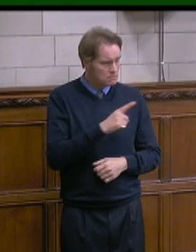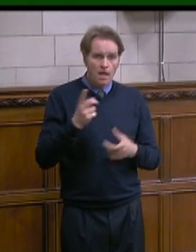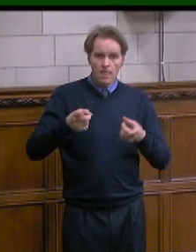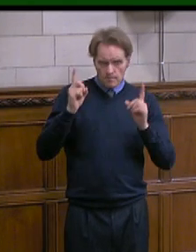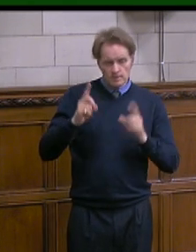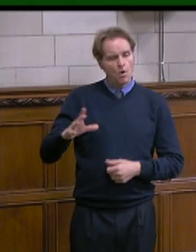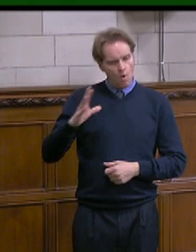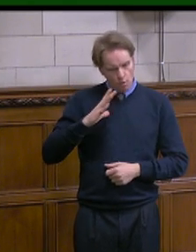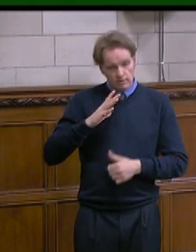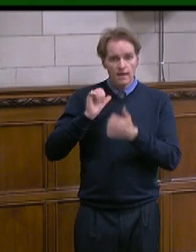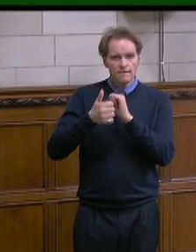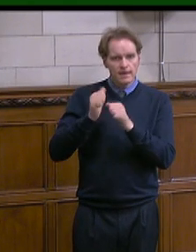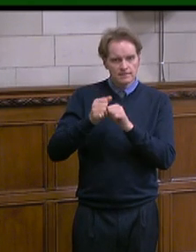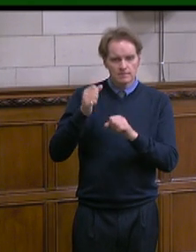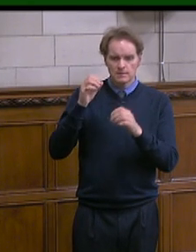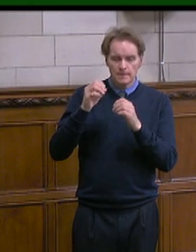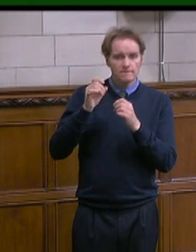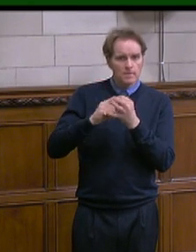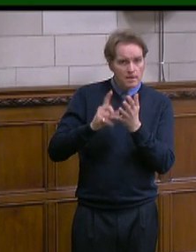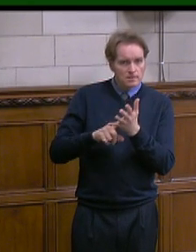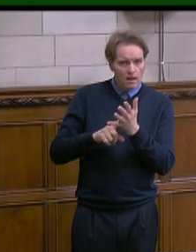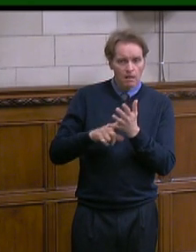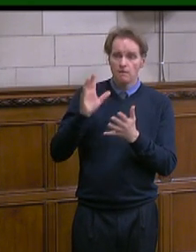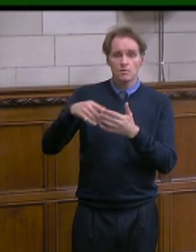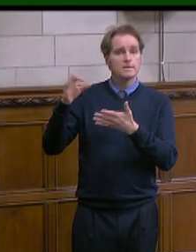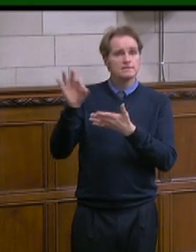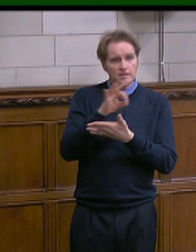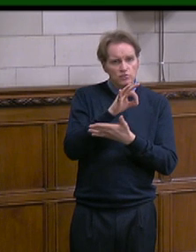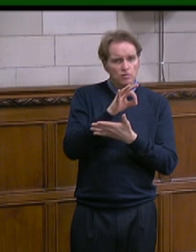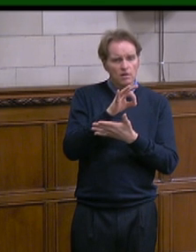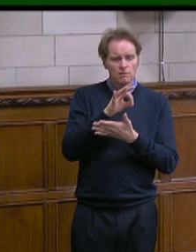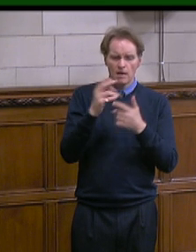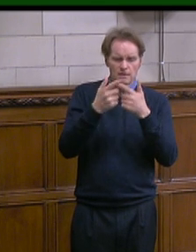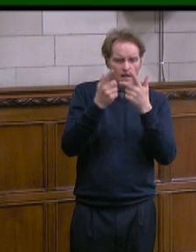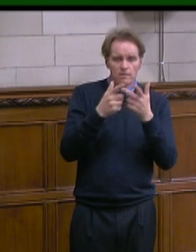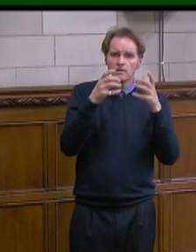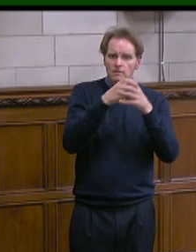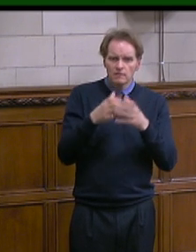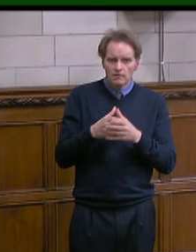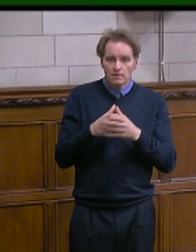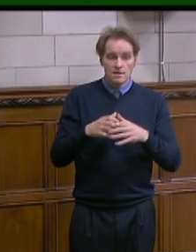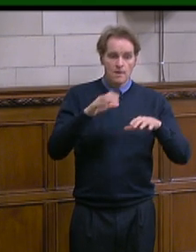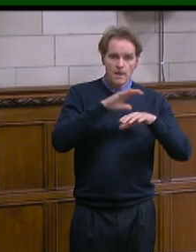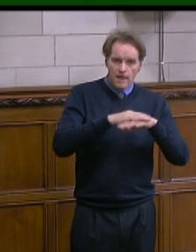Signature and ABC, that are for level 1 or 2 qualifications.